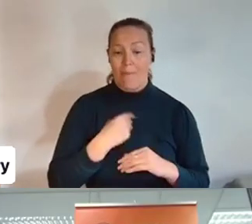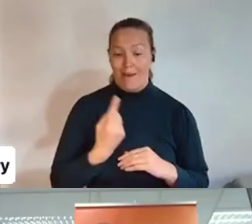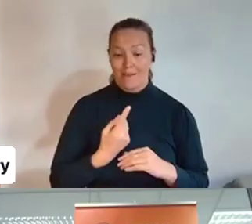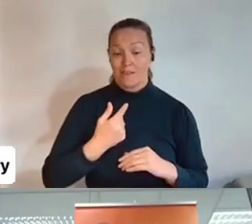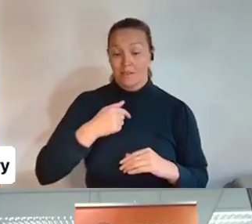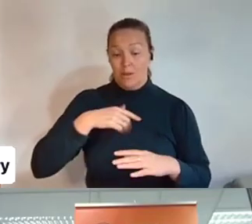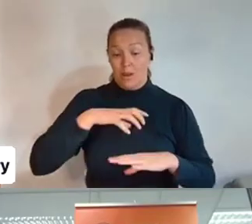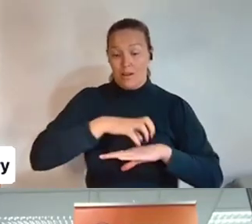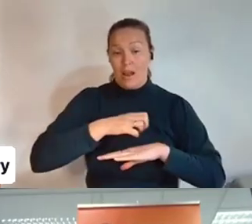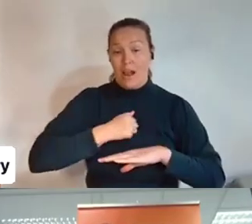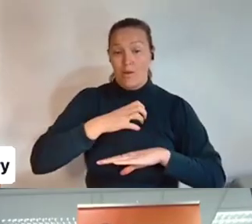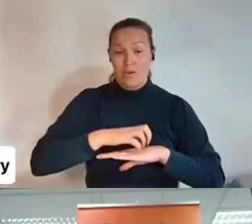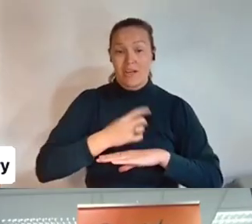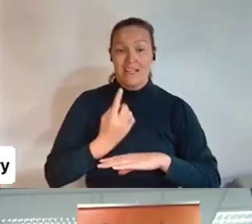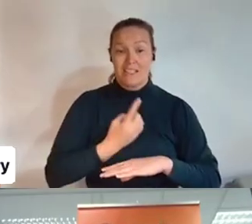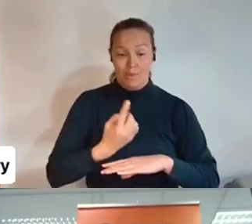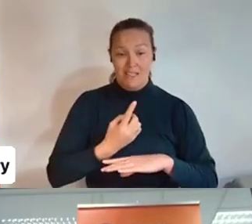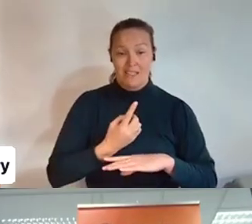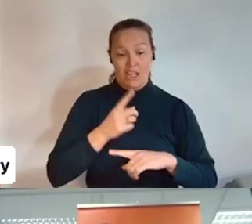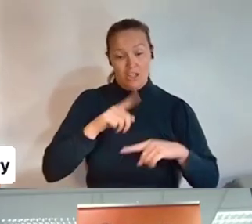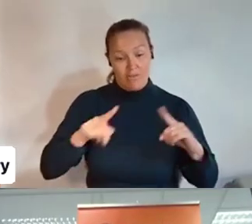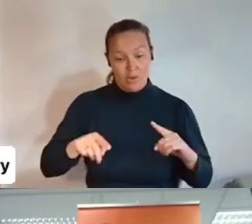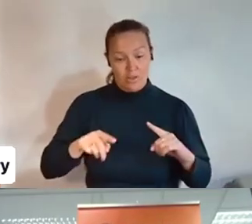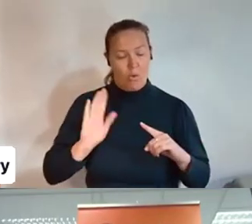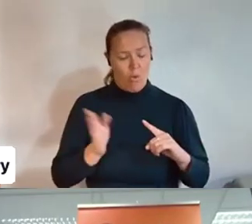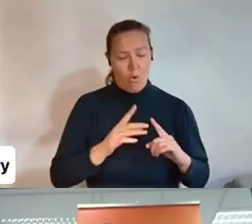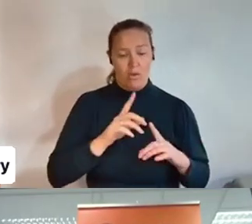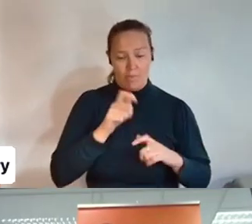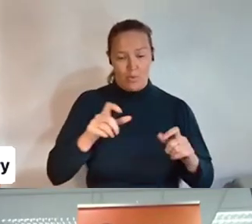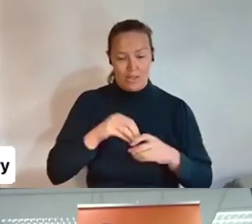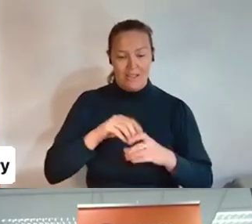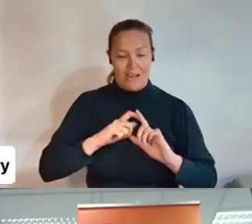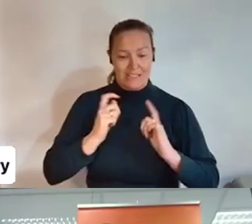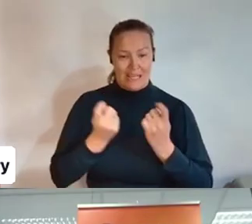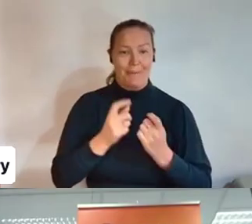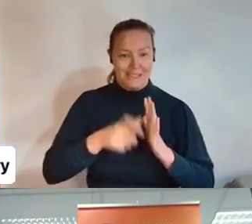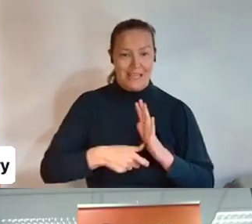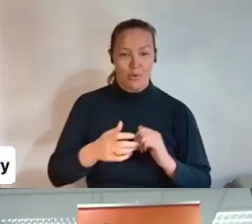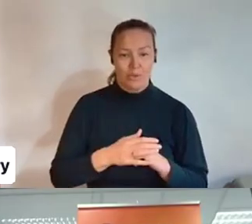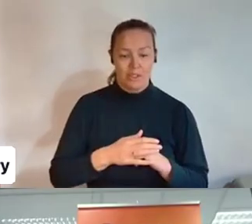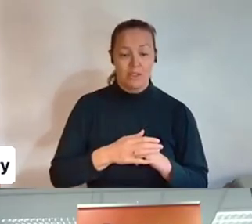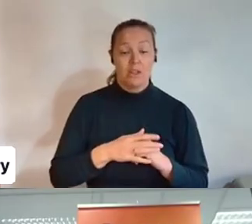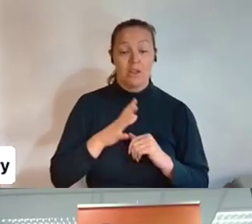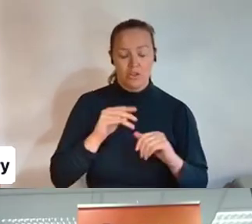all disabled research team. The findings are then translated into accessible formats and placed back